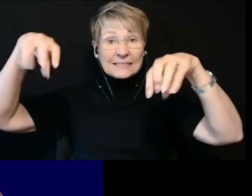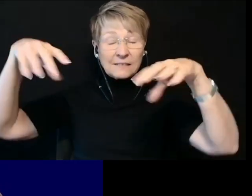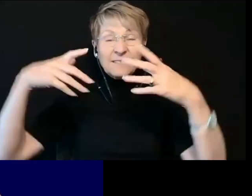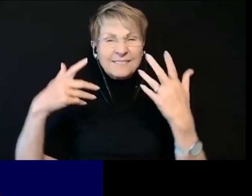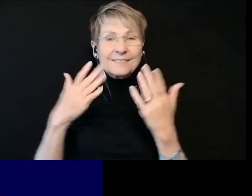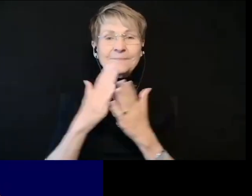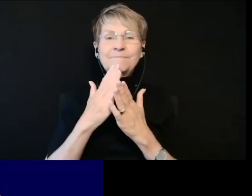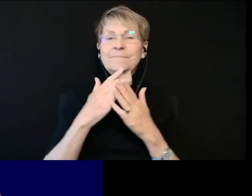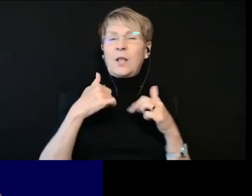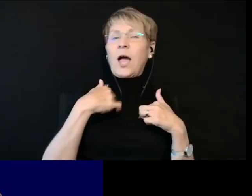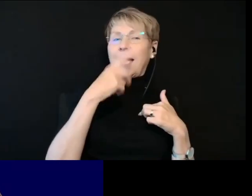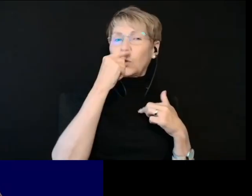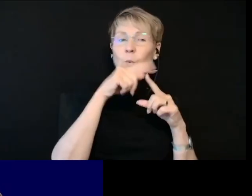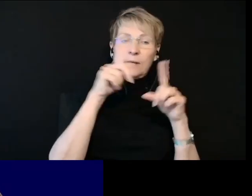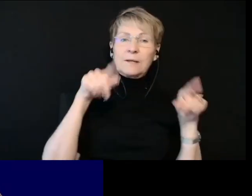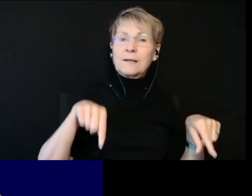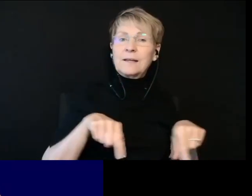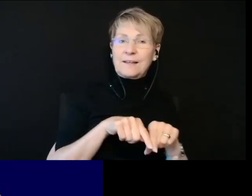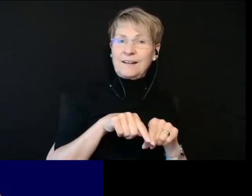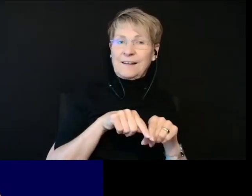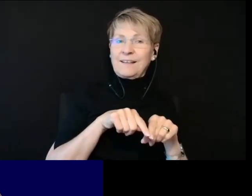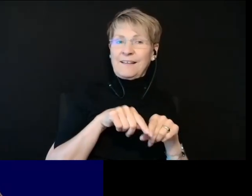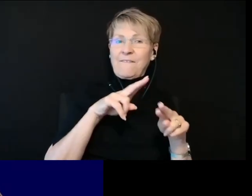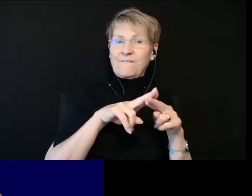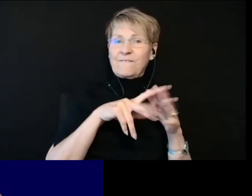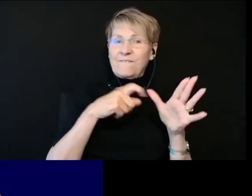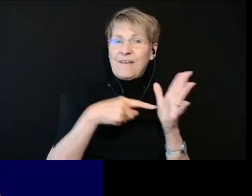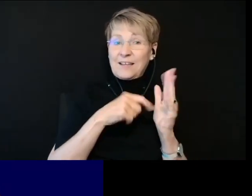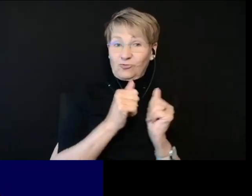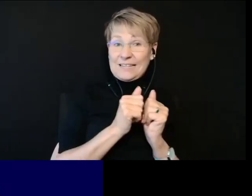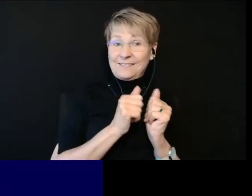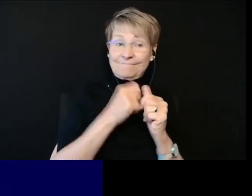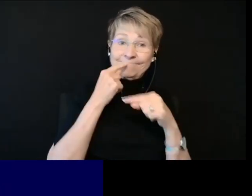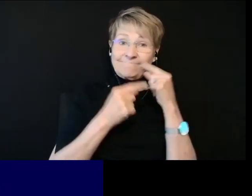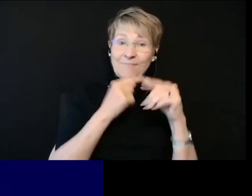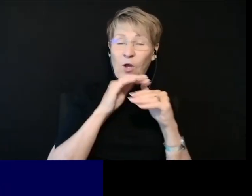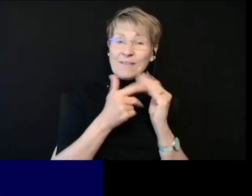Information Australia on lighting and what to look for and how you can support people with that kind